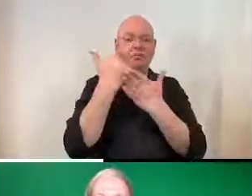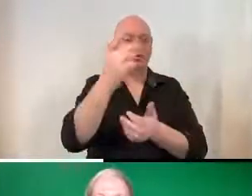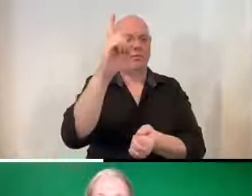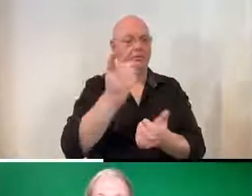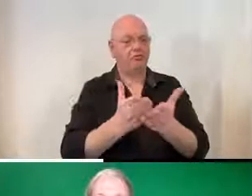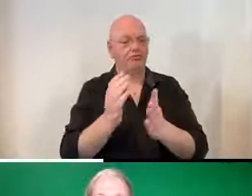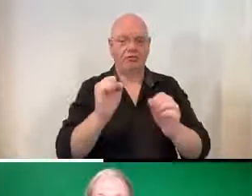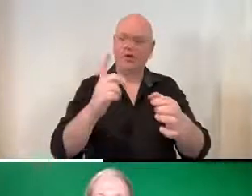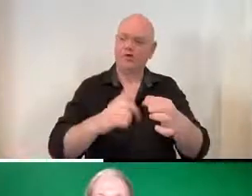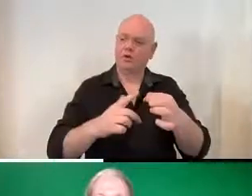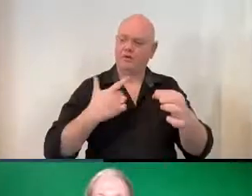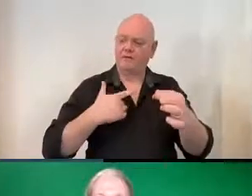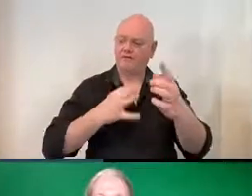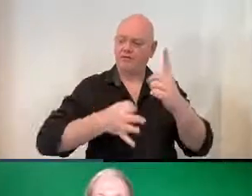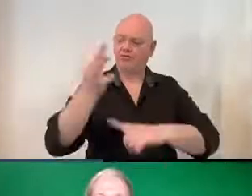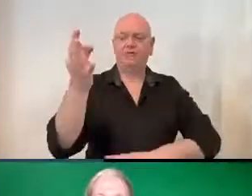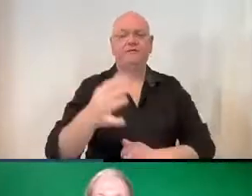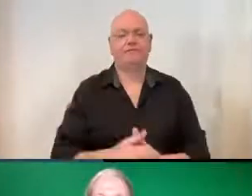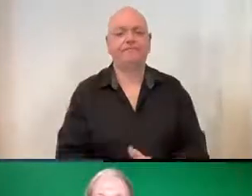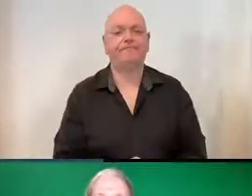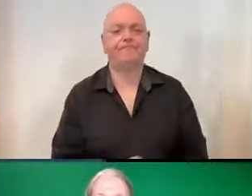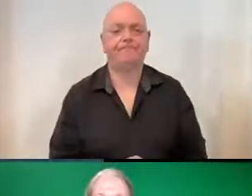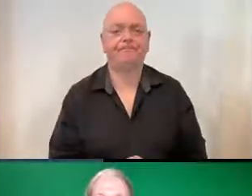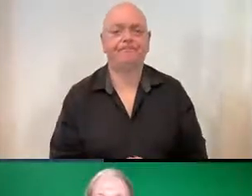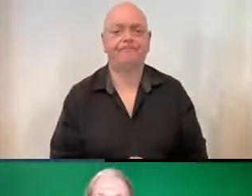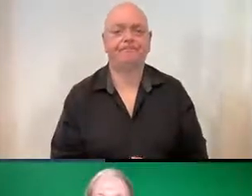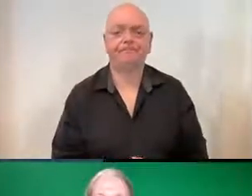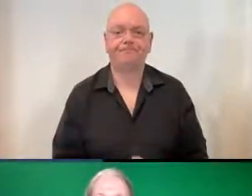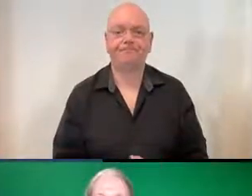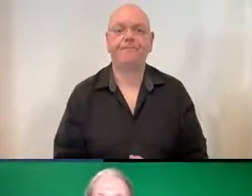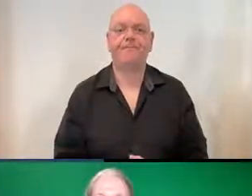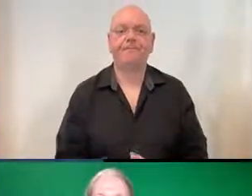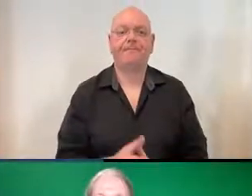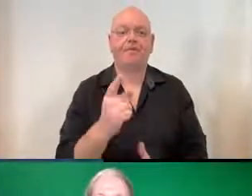particularly to marginalised groups and we know that from pre-existing research.